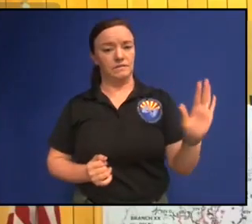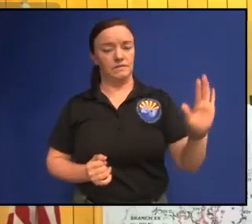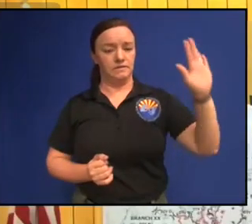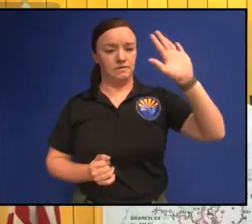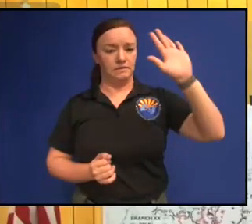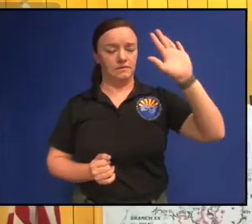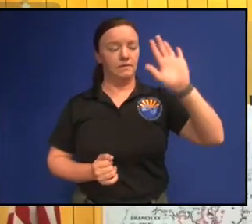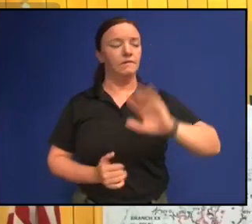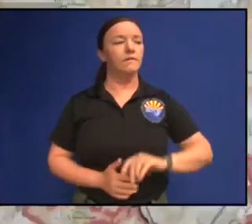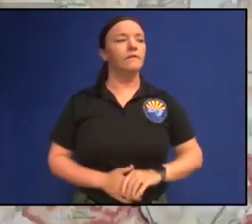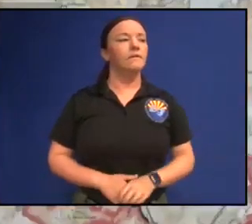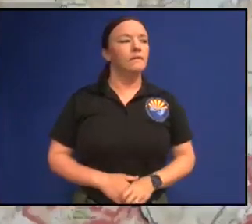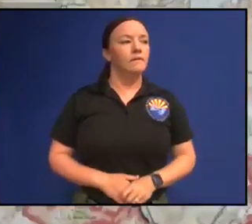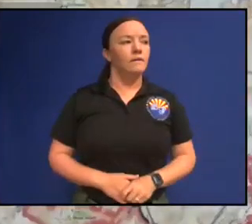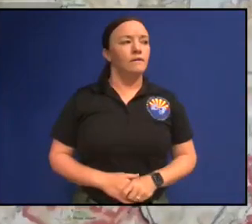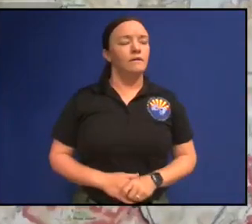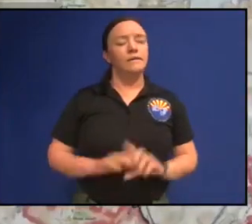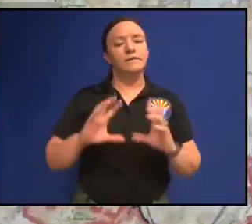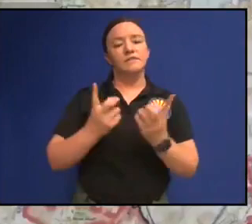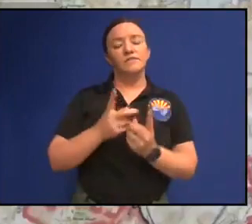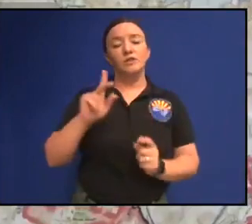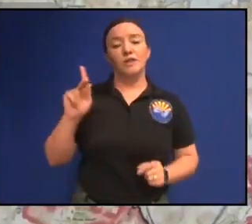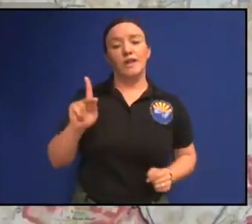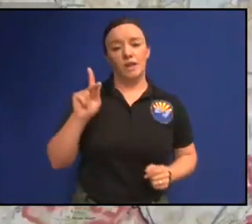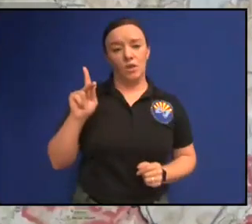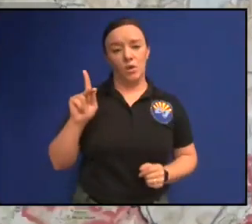YANKEE, YANKEE, VICTOR-VICTOR, TANGO-TANGO, IN THE